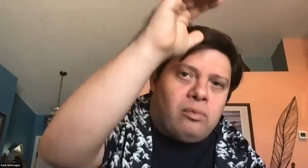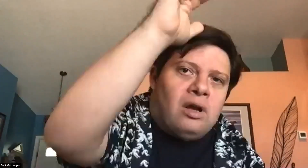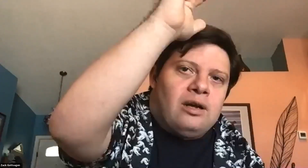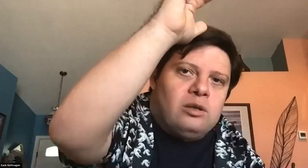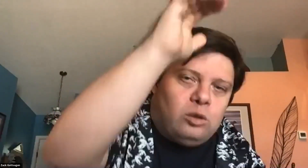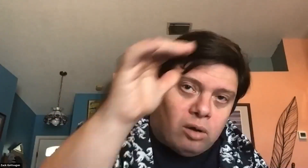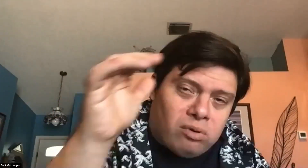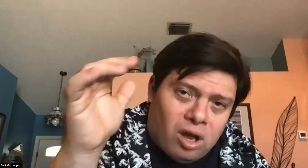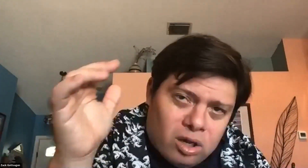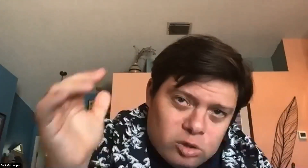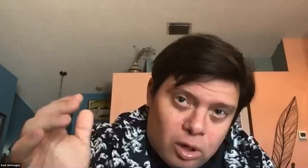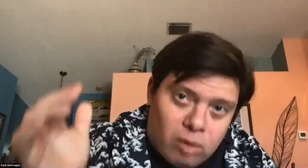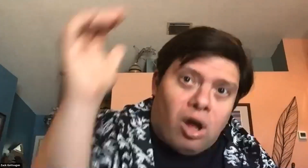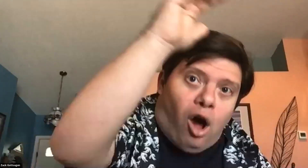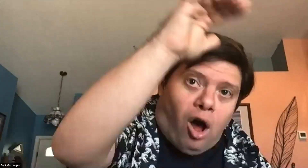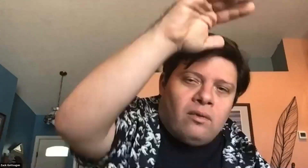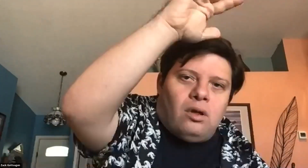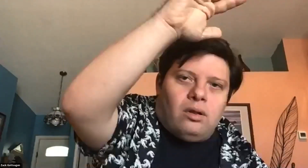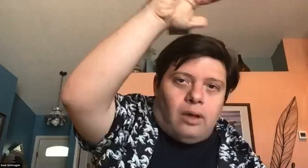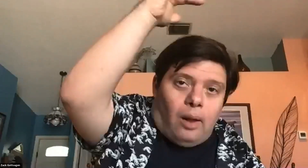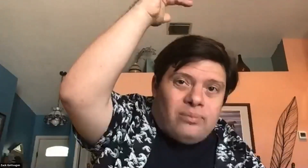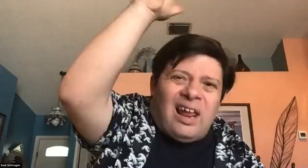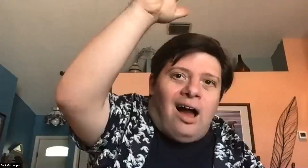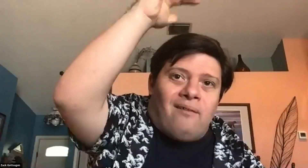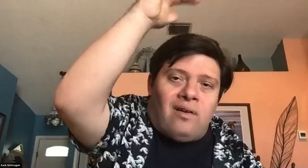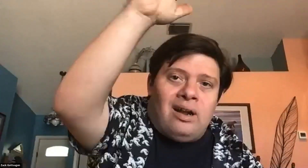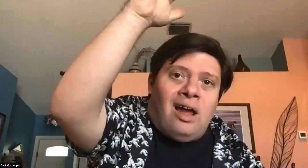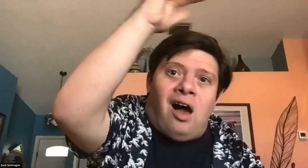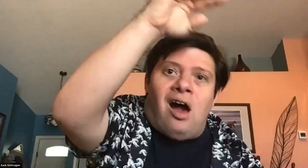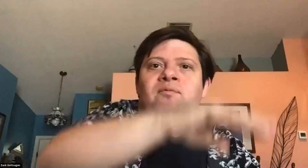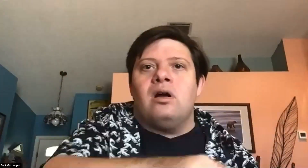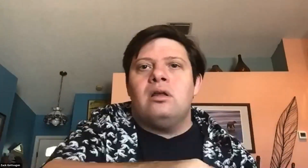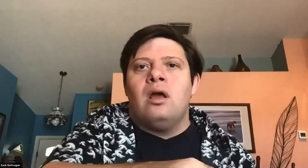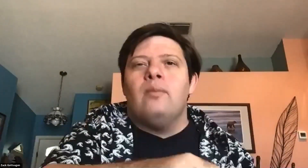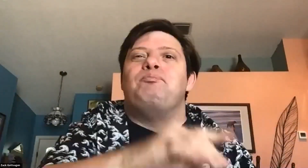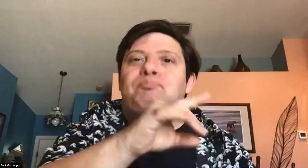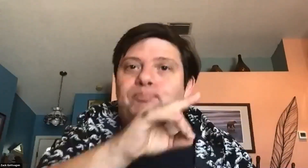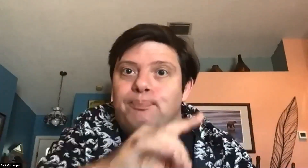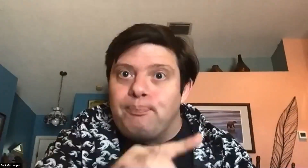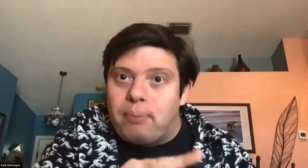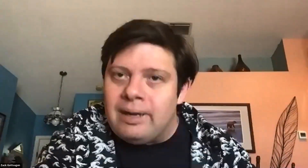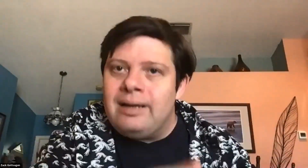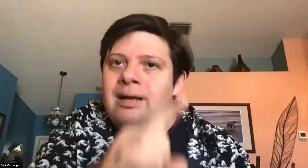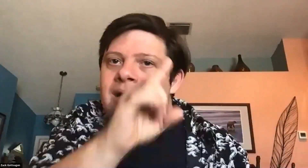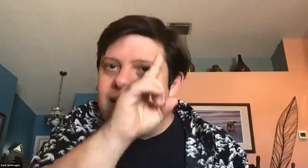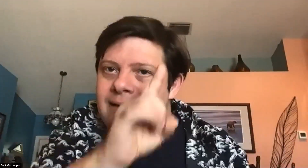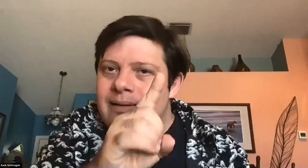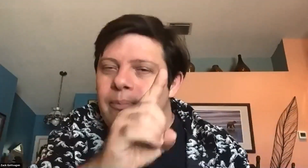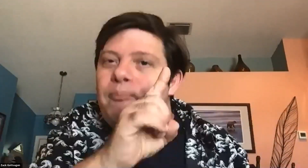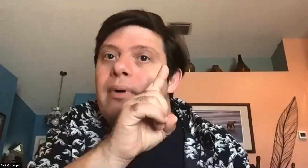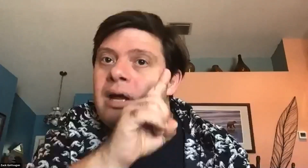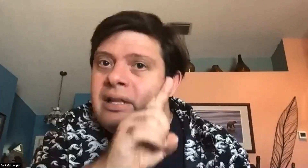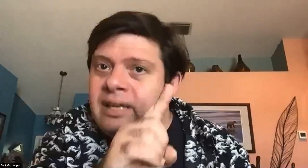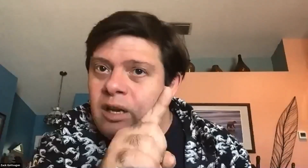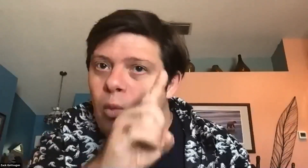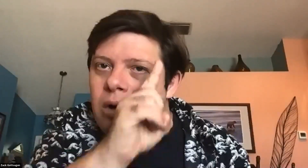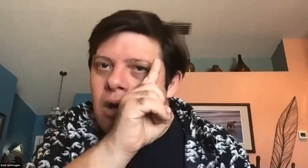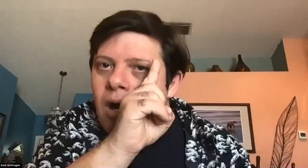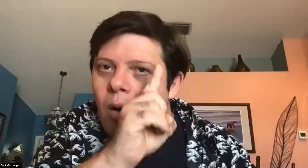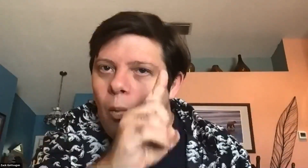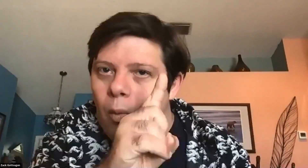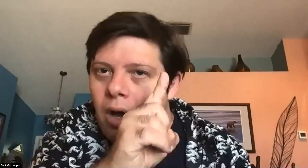, I jumped up